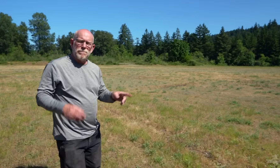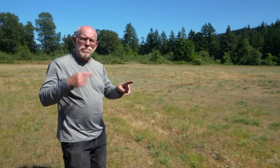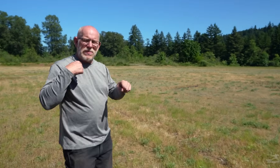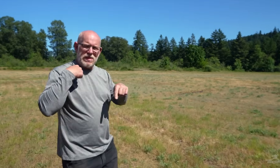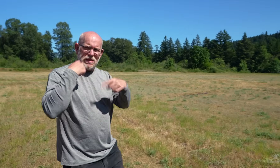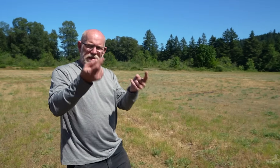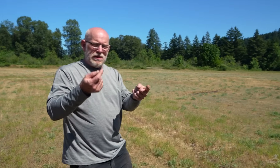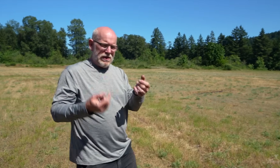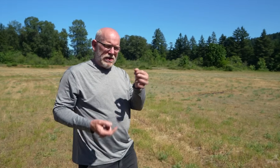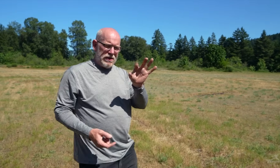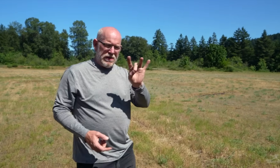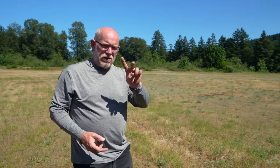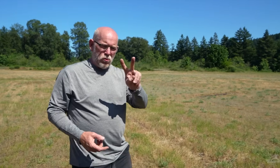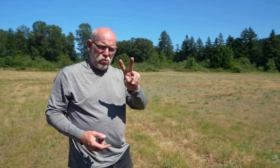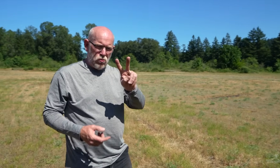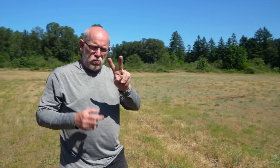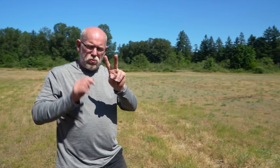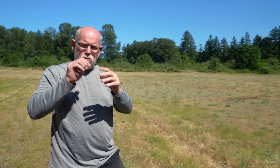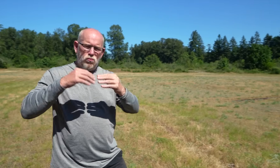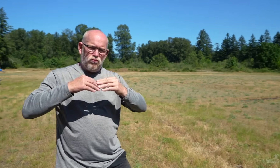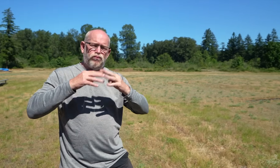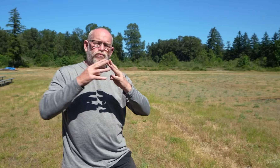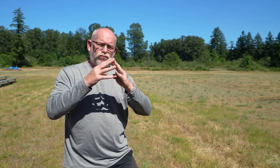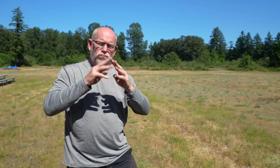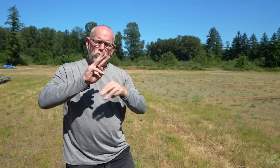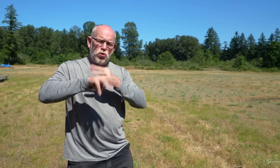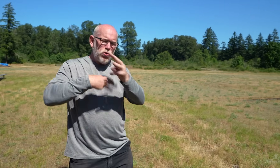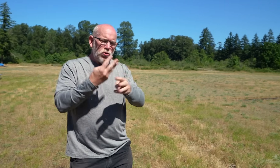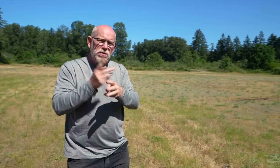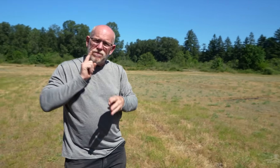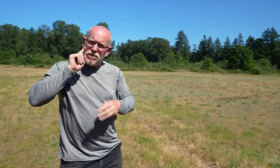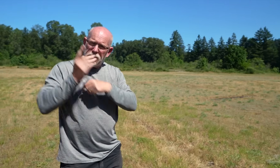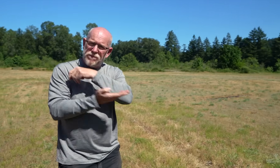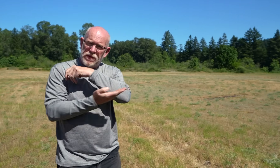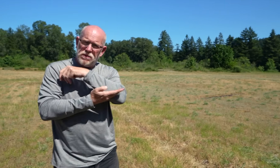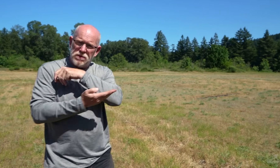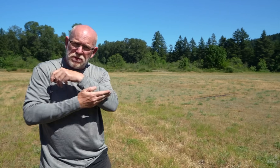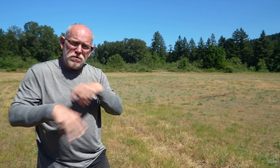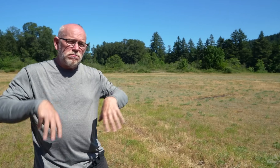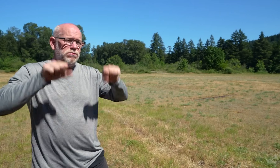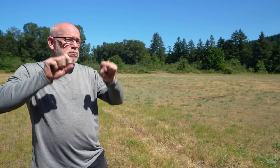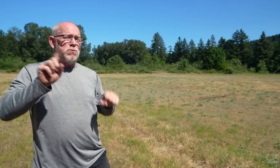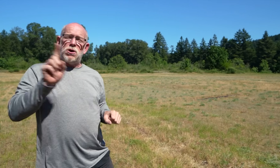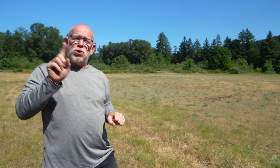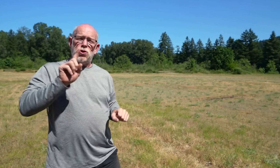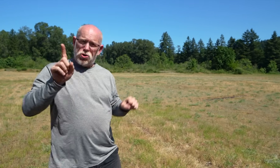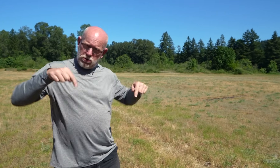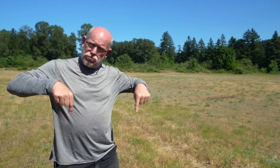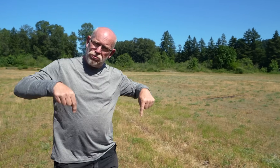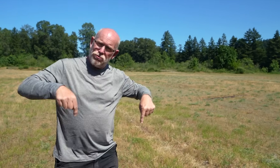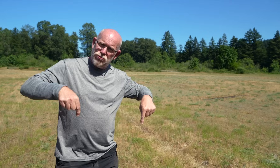Since 1982, we founded the World Deaf Timberfest right here.